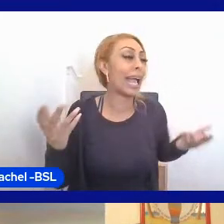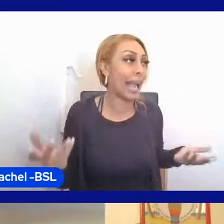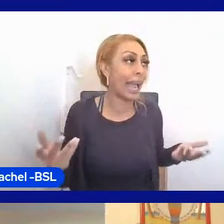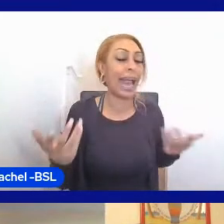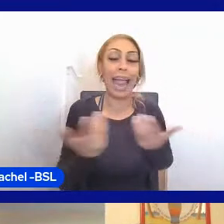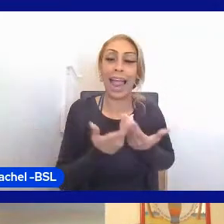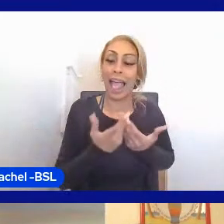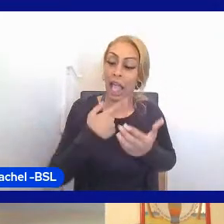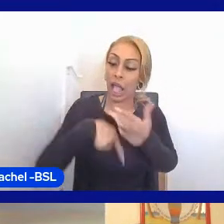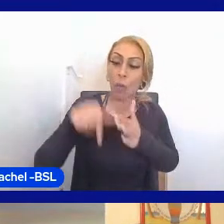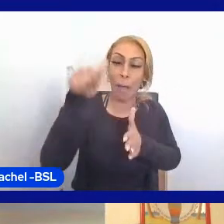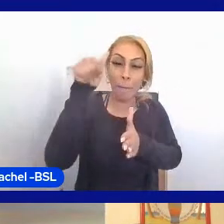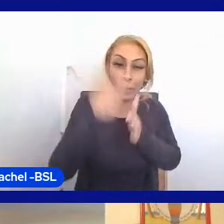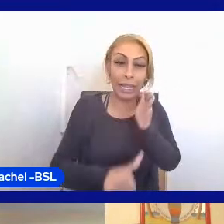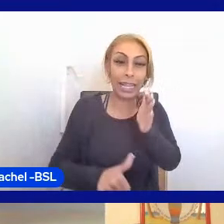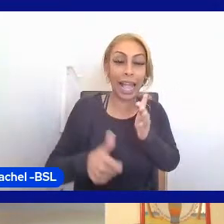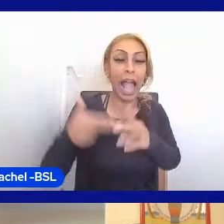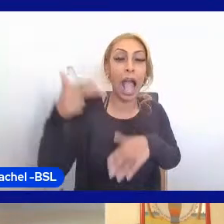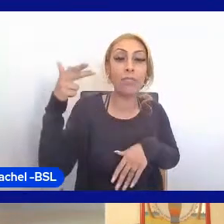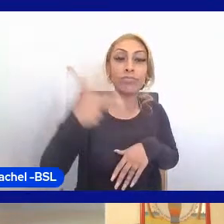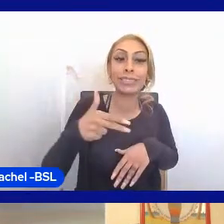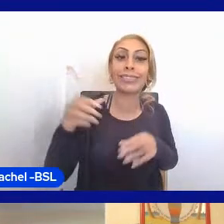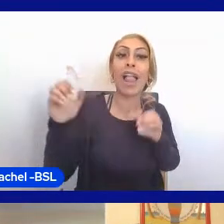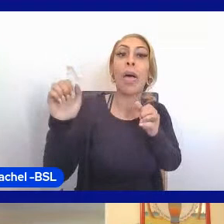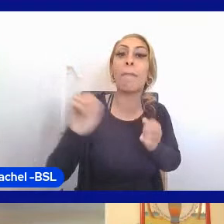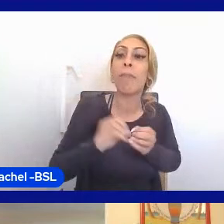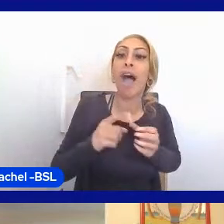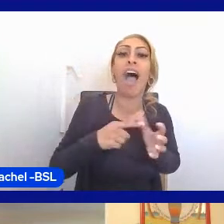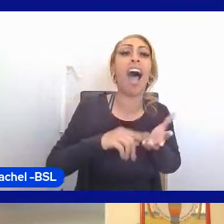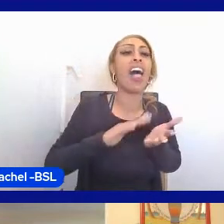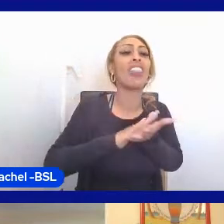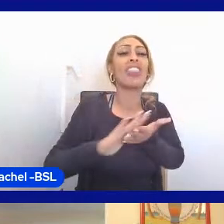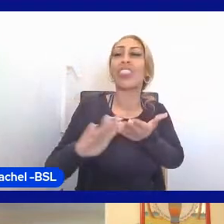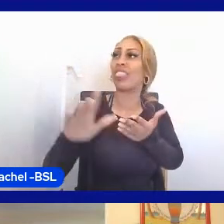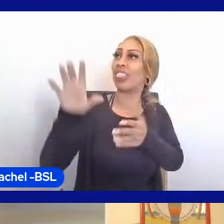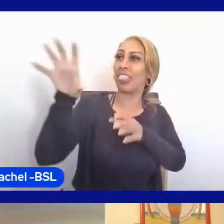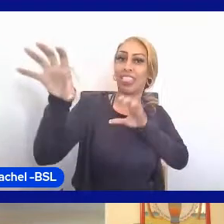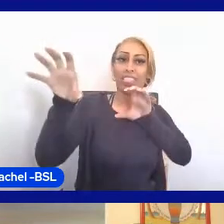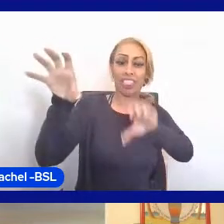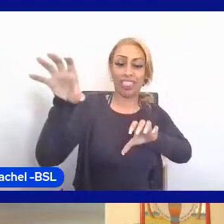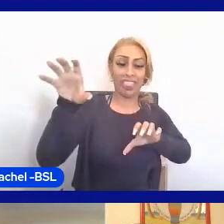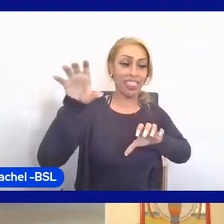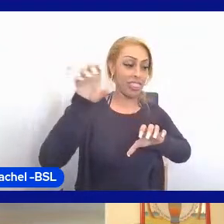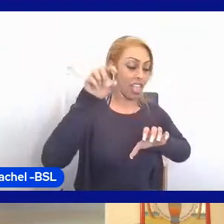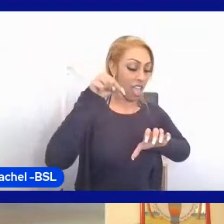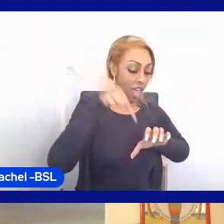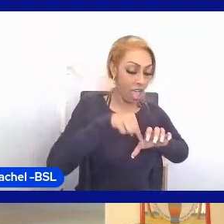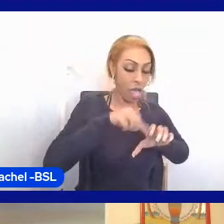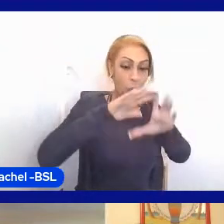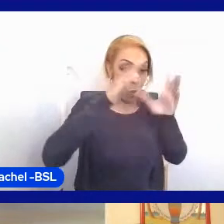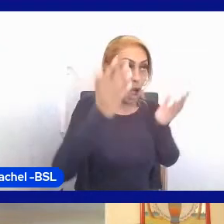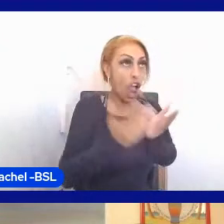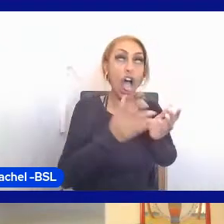talk about here, not least, how we work for Ruth -- forward, and how we can put Bath on the